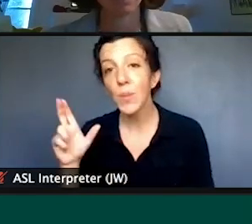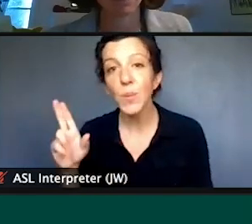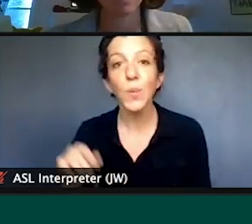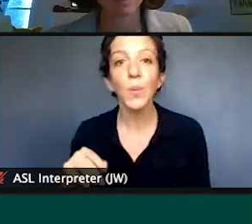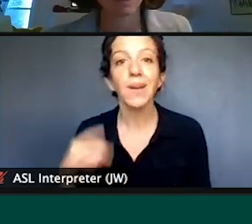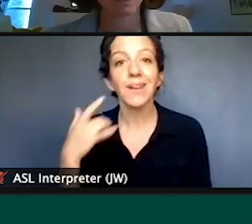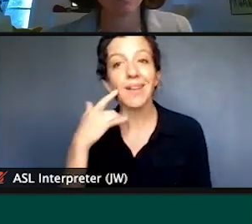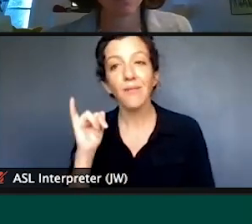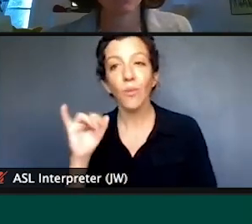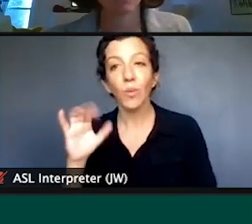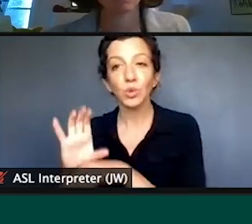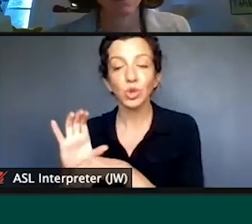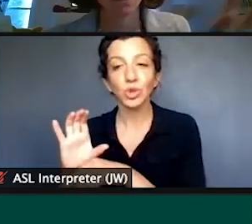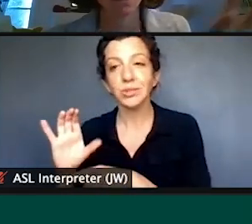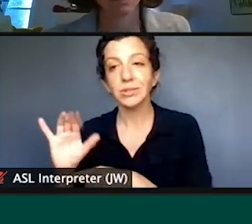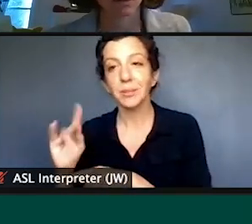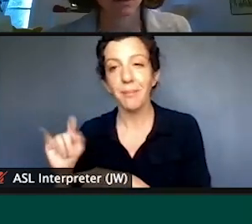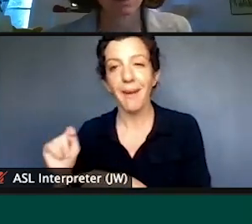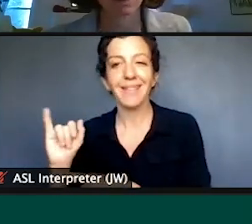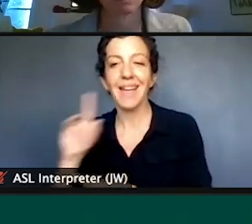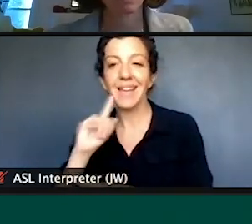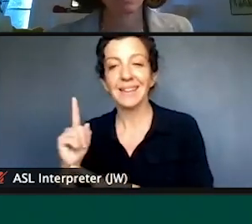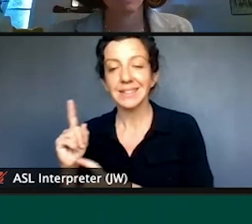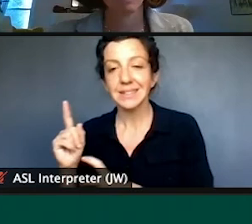for misdemeanor punishment except in certain circumstances.